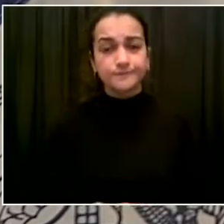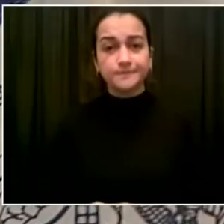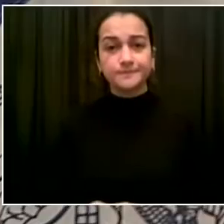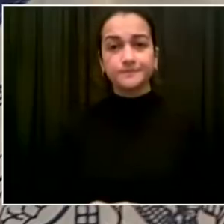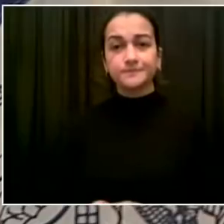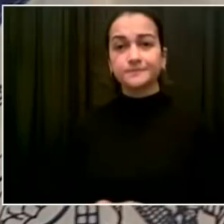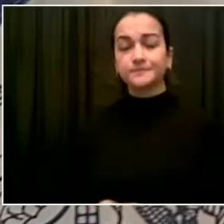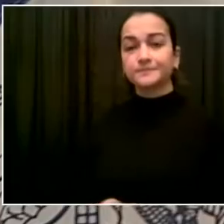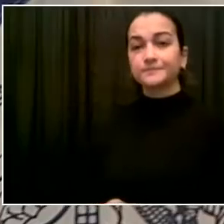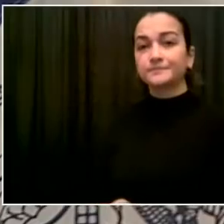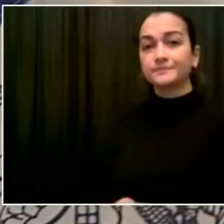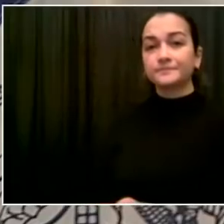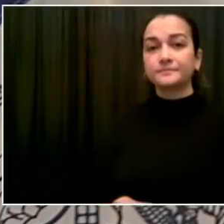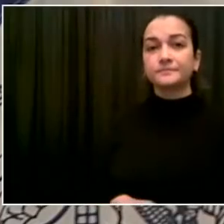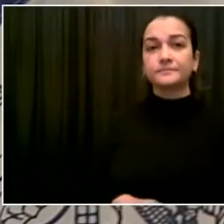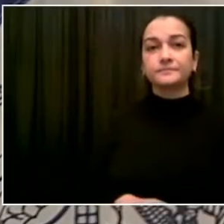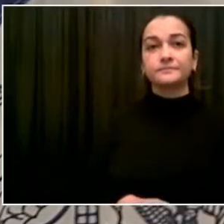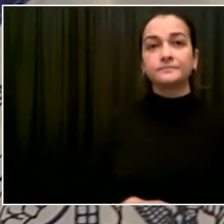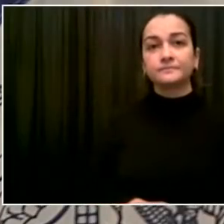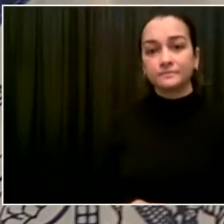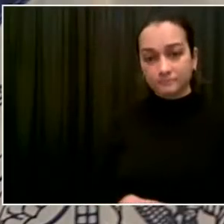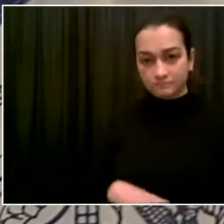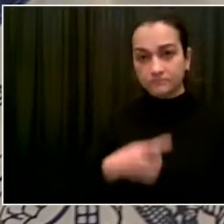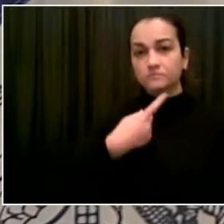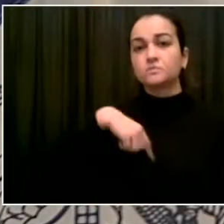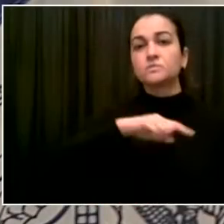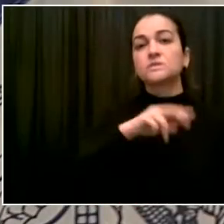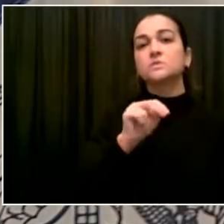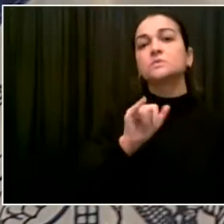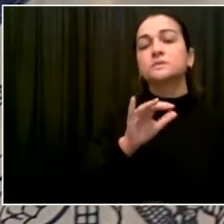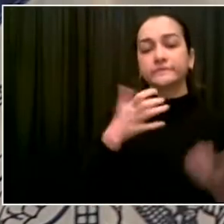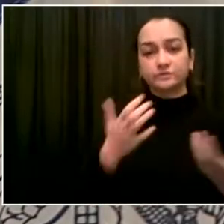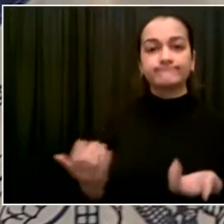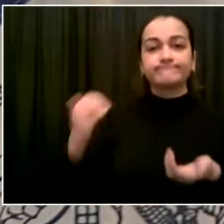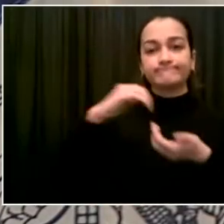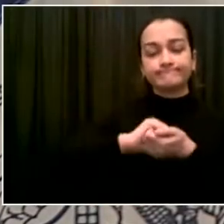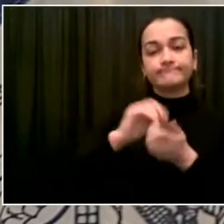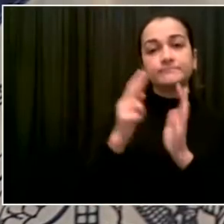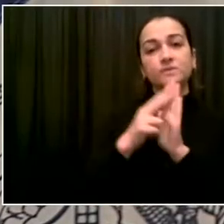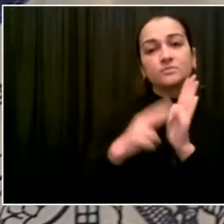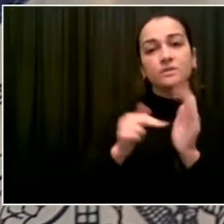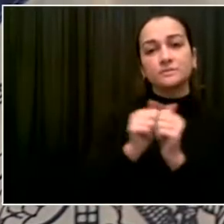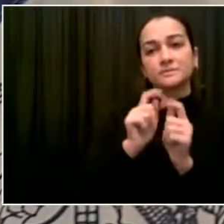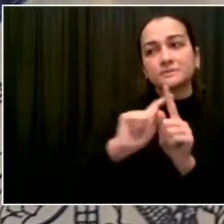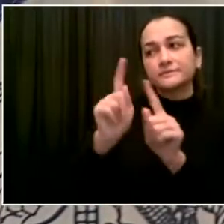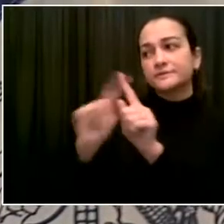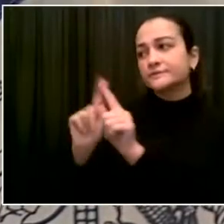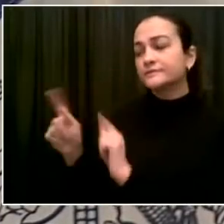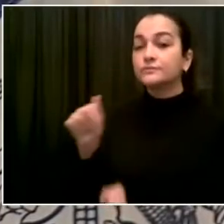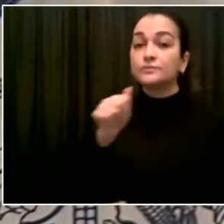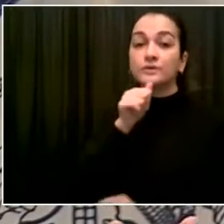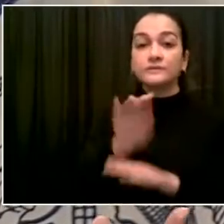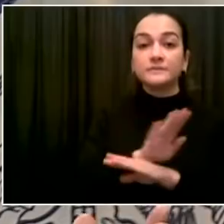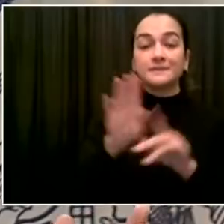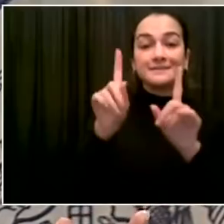IN TERMS OF THE COMPANIES THAT WE DO OUR VENDOR RELATIONSHIPS WITH, I WILL